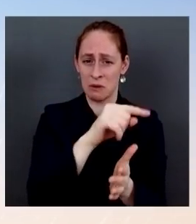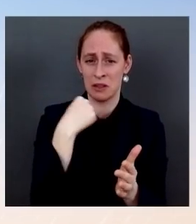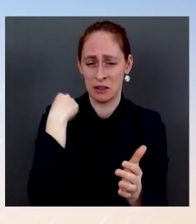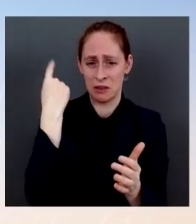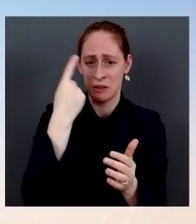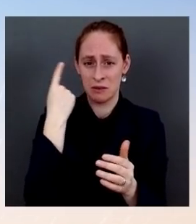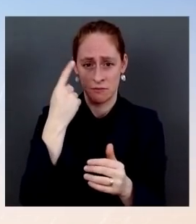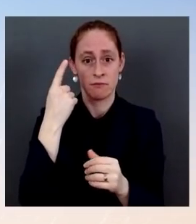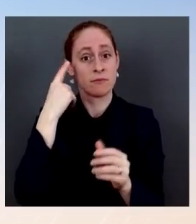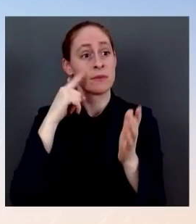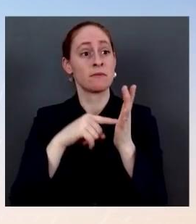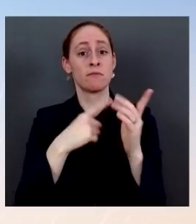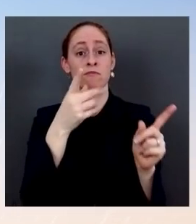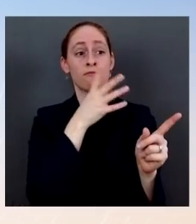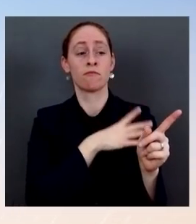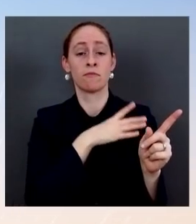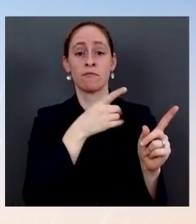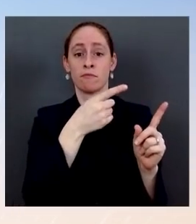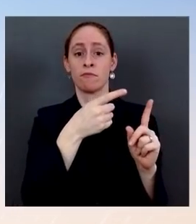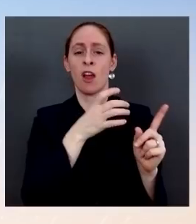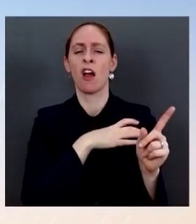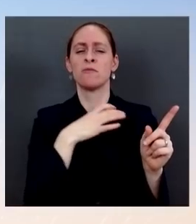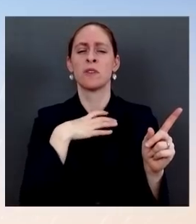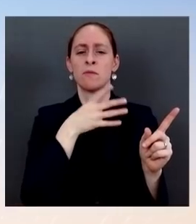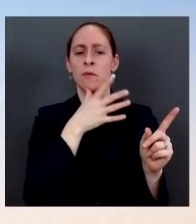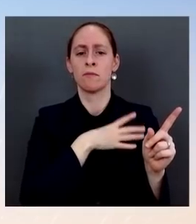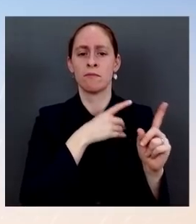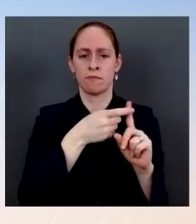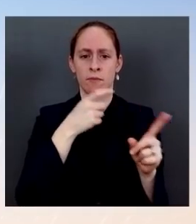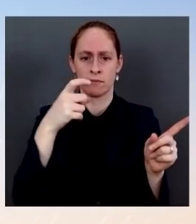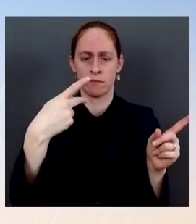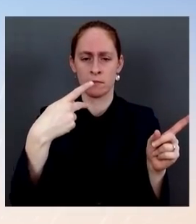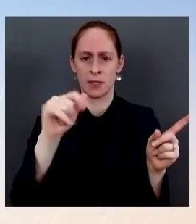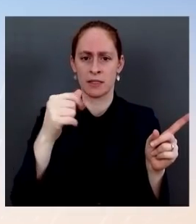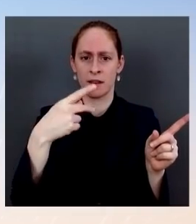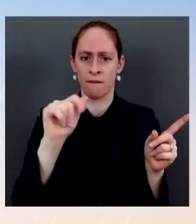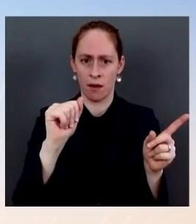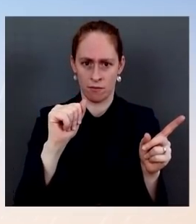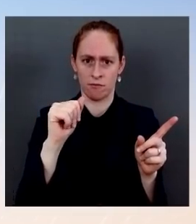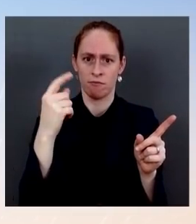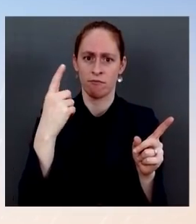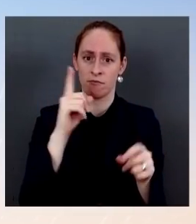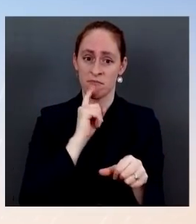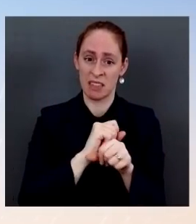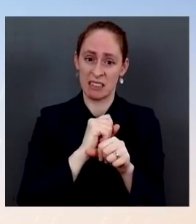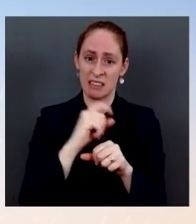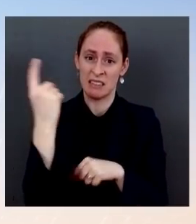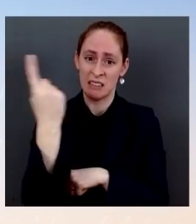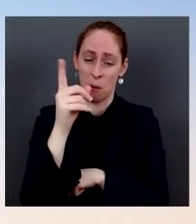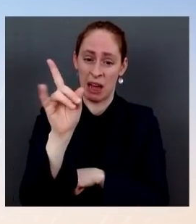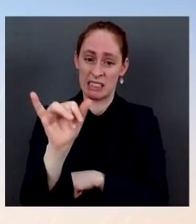and spoke with her this morning as well. It is absolutely unacceptable for any American, whether they're a member of Congress or not,